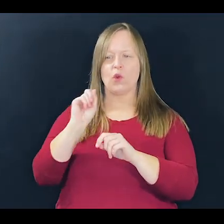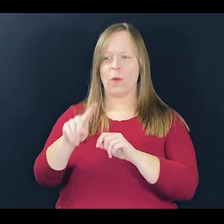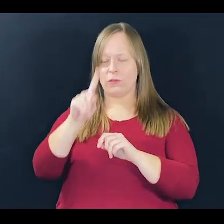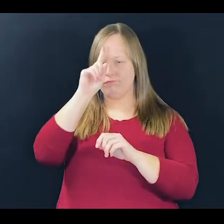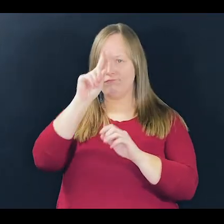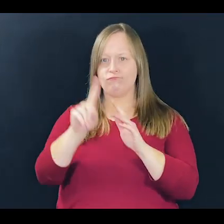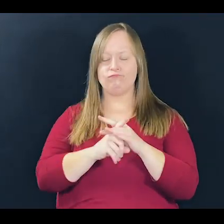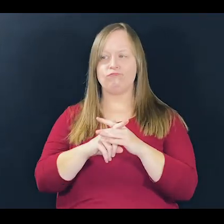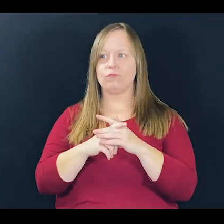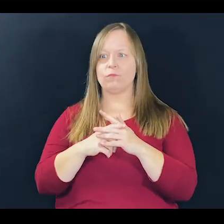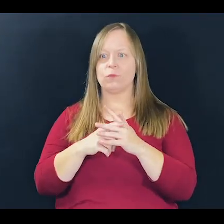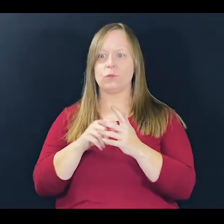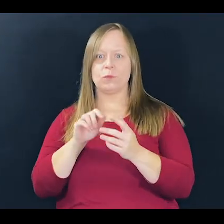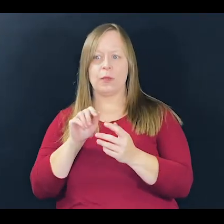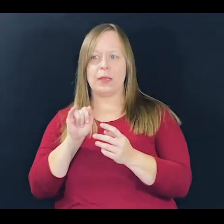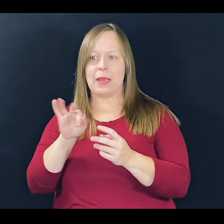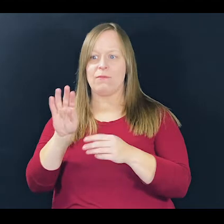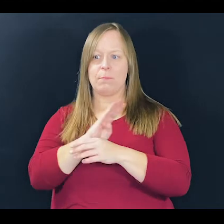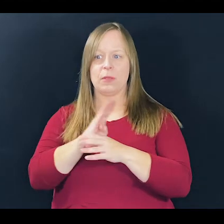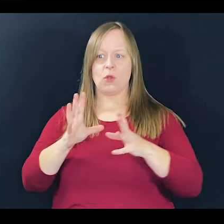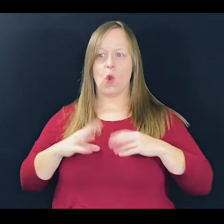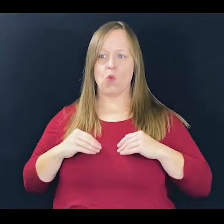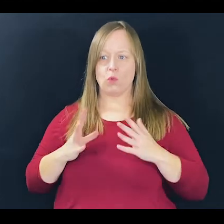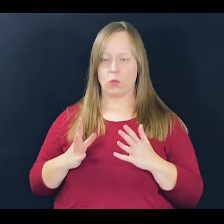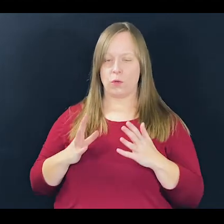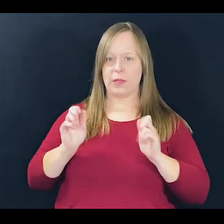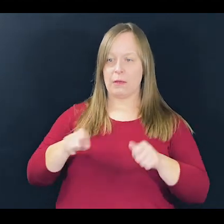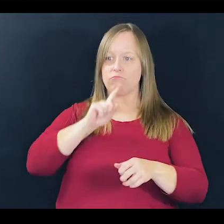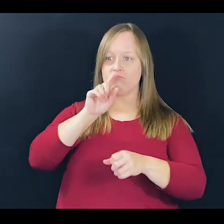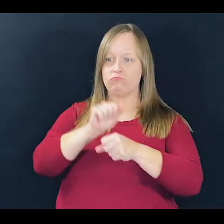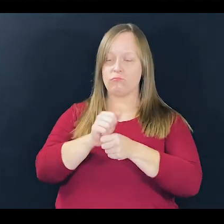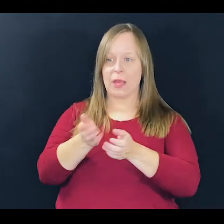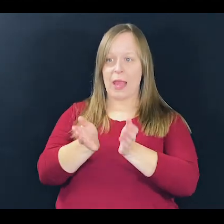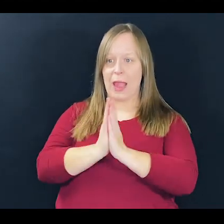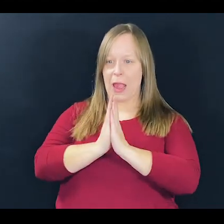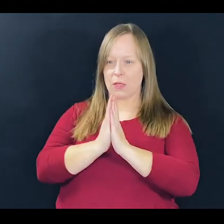question came up as to, whether or not the business owner can in fact ask what